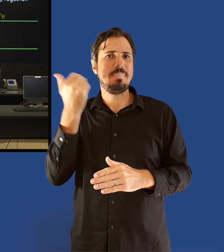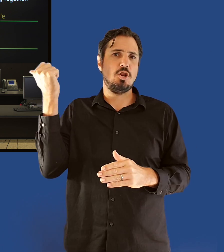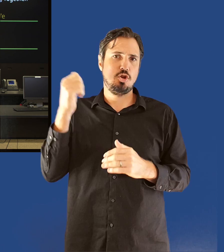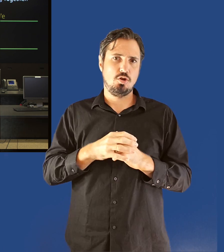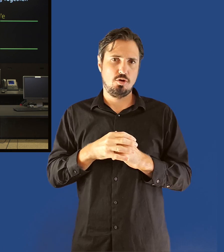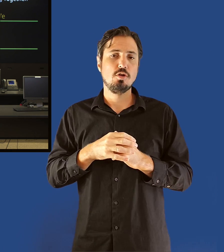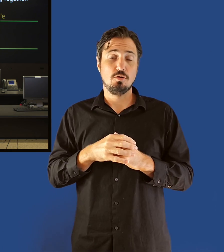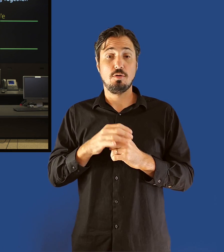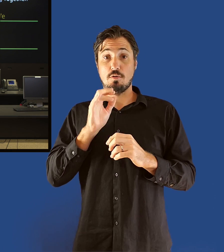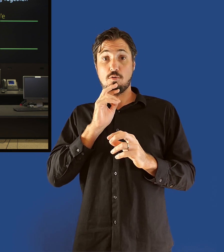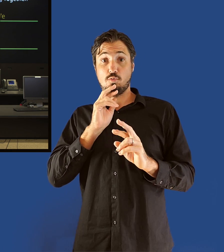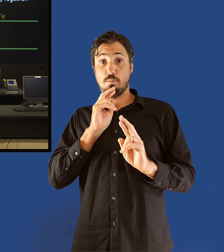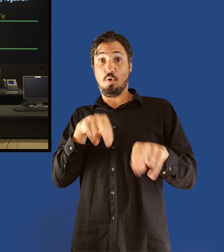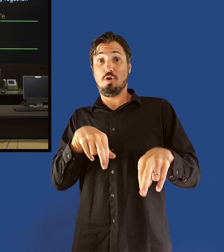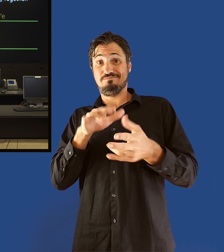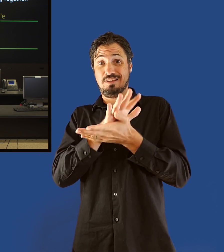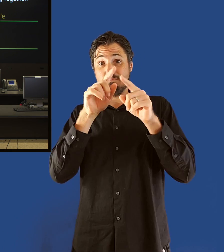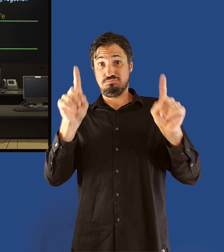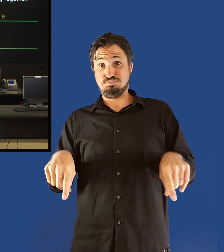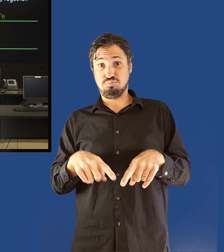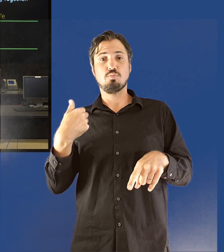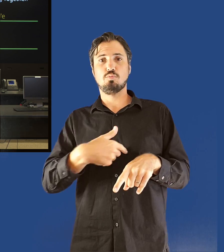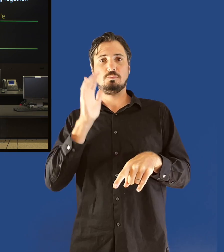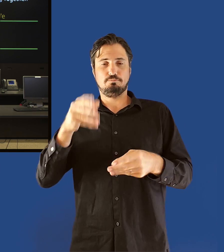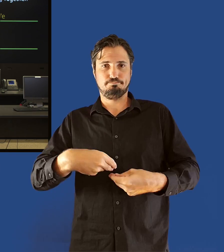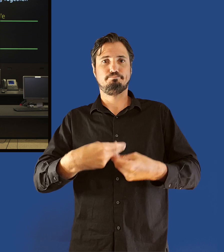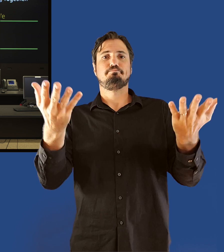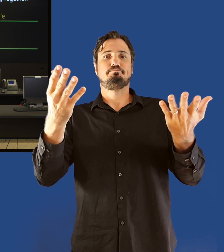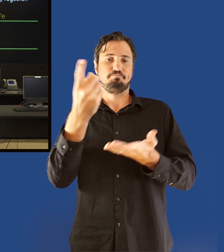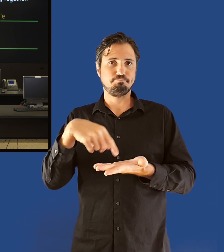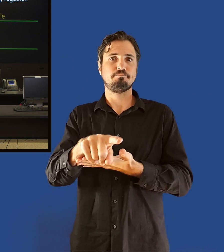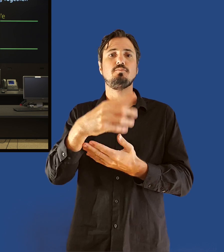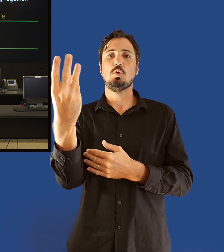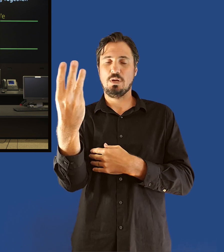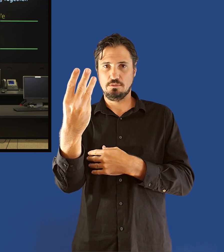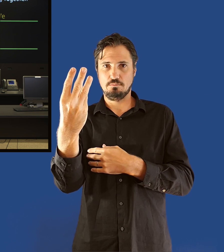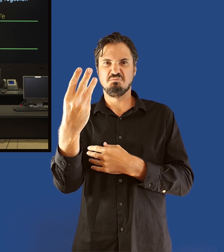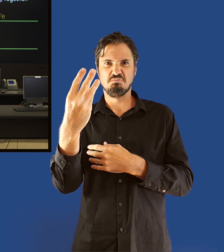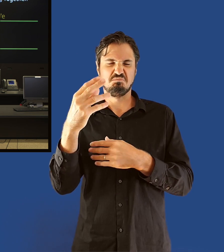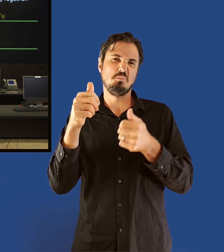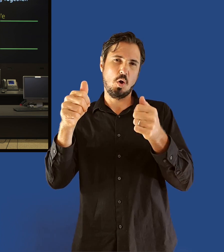The preliminary report will be publicly available by next Wednesday and a final report will be available a few weeks later.